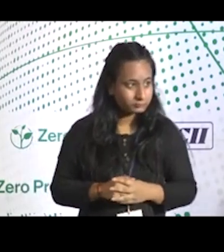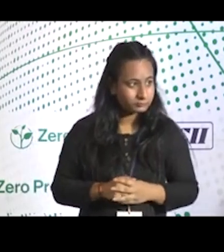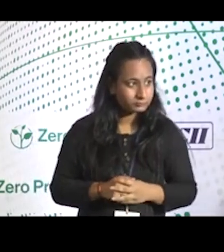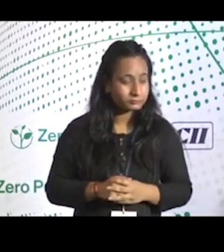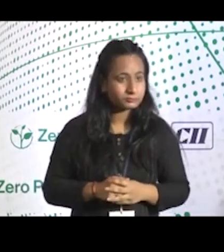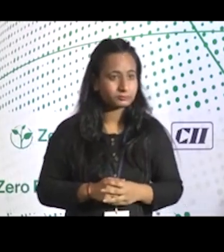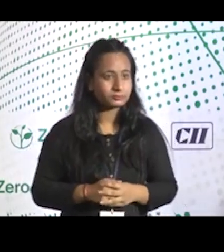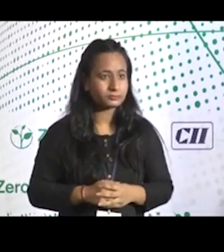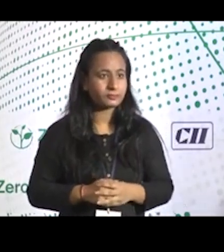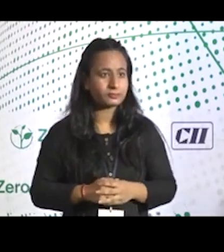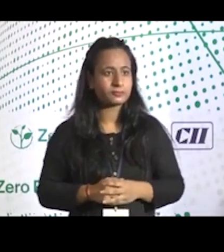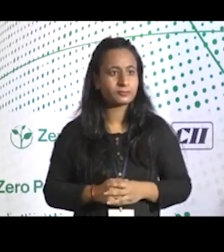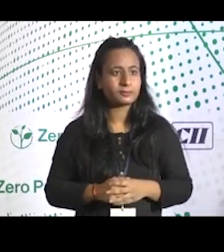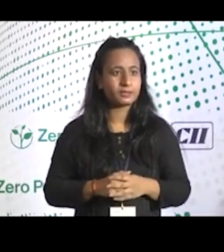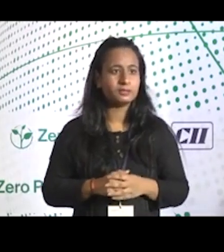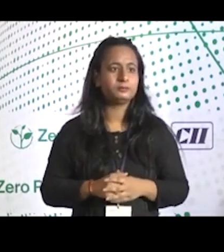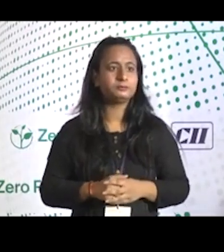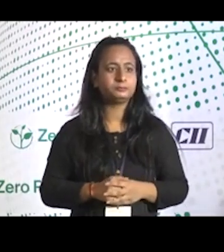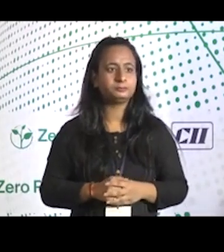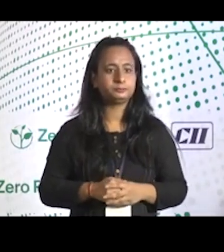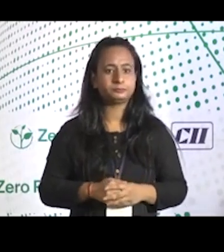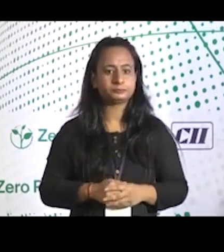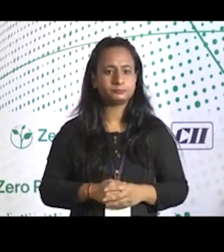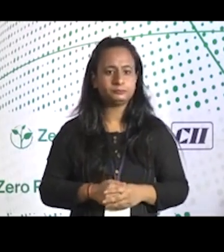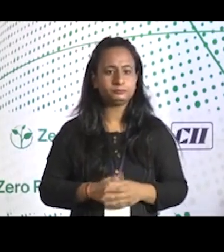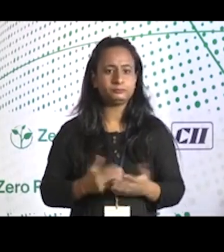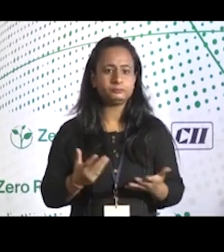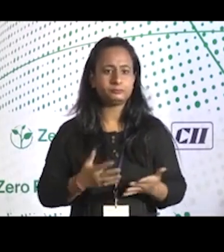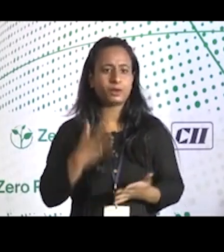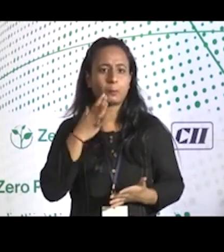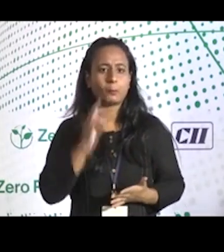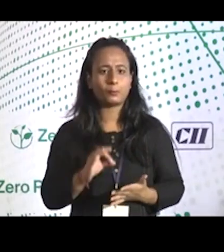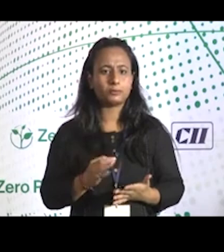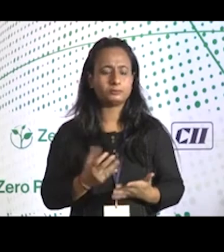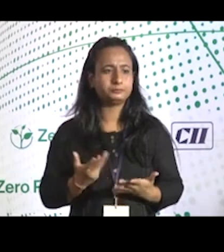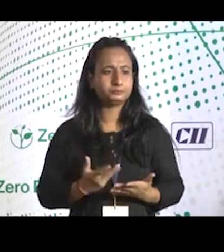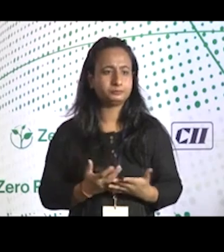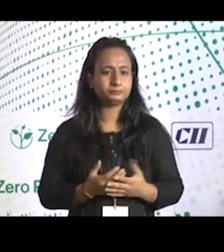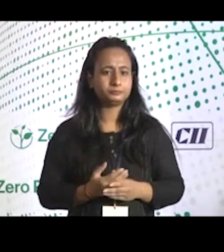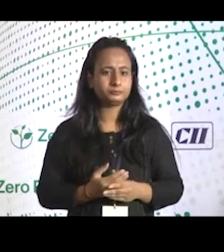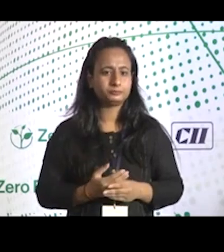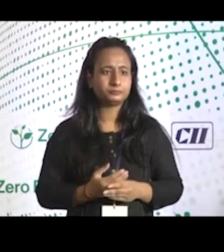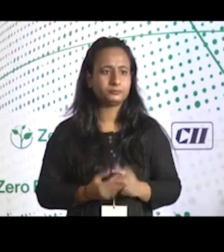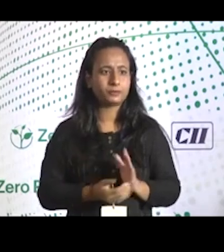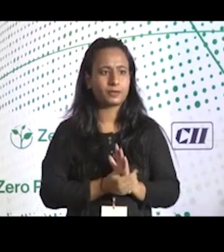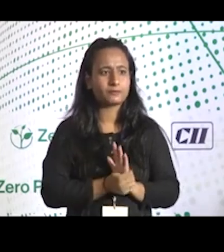Last but not the least, is actually skilling the frontline workers